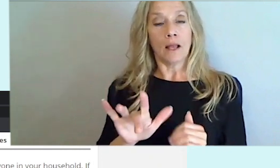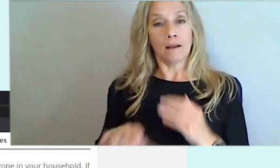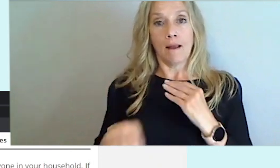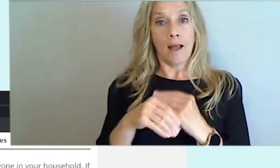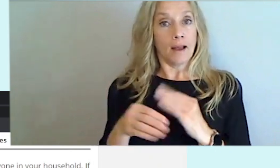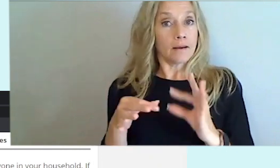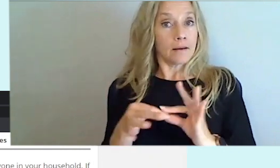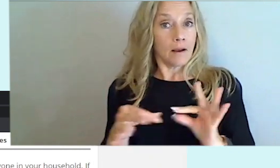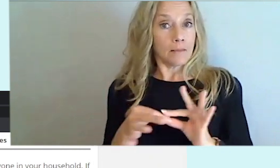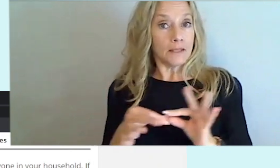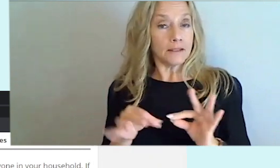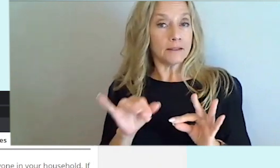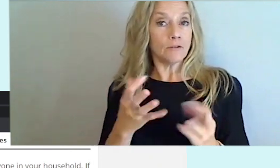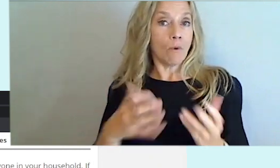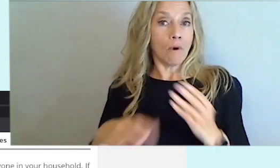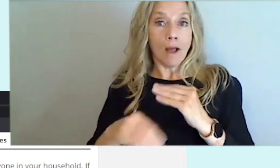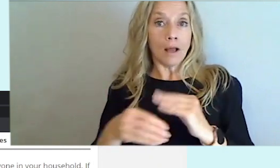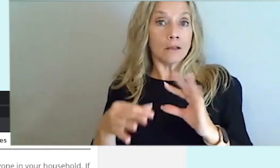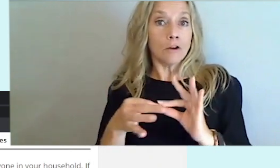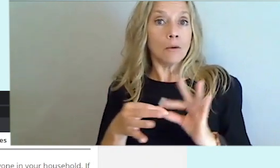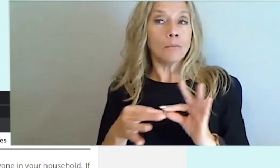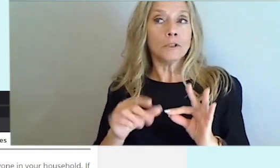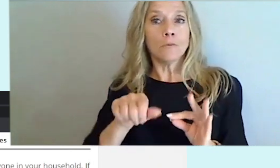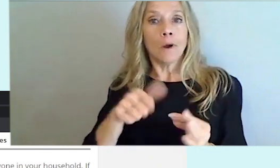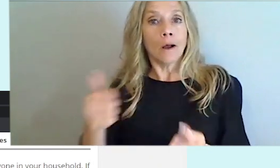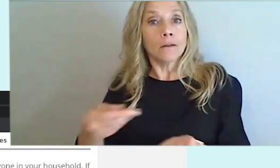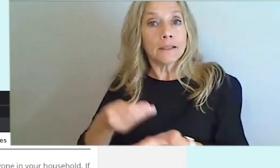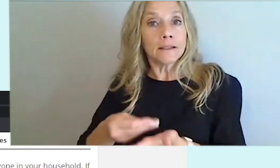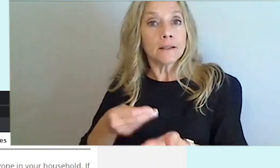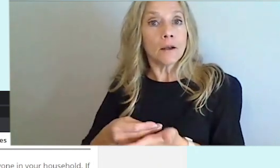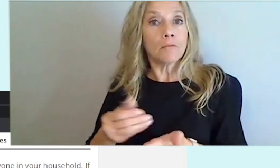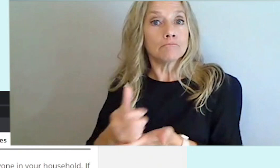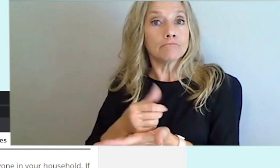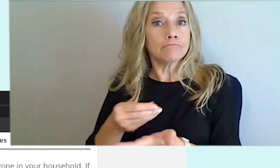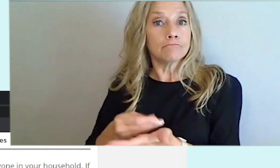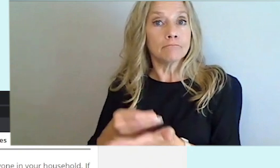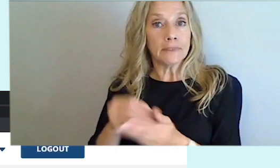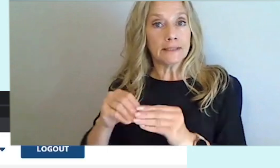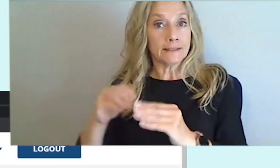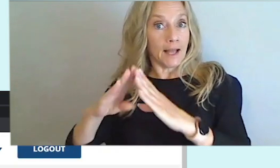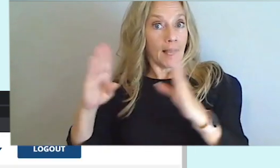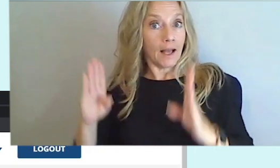about other income in the household. Once everything is correct, click next.